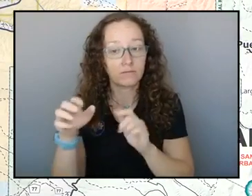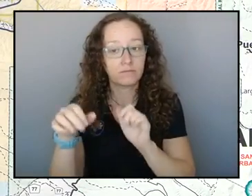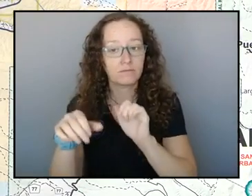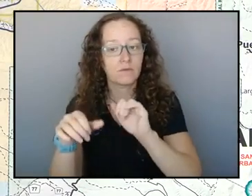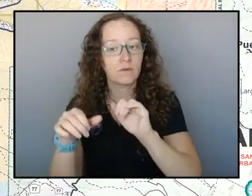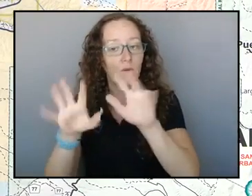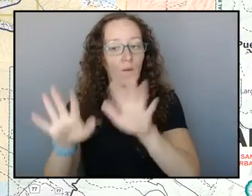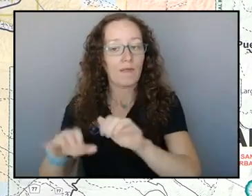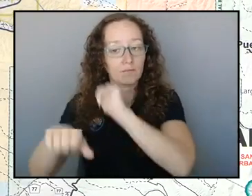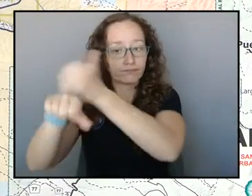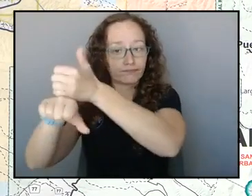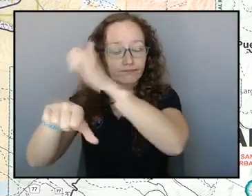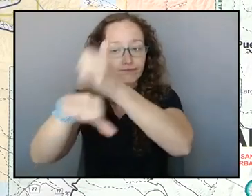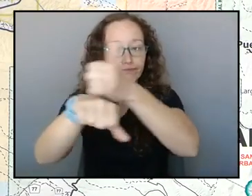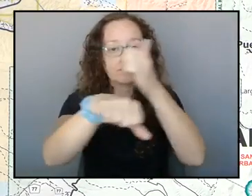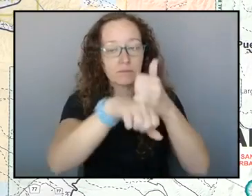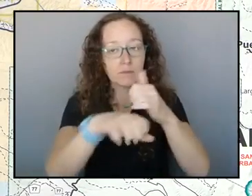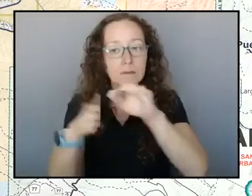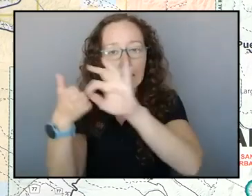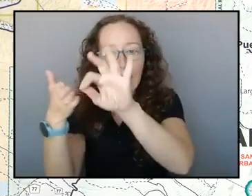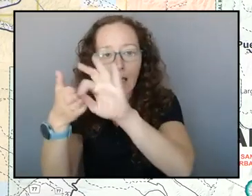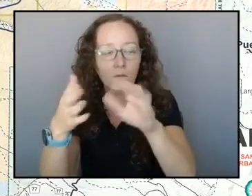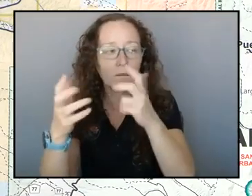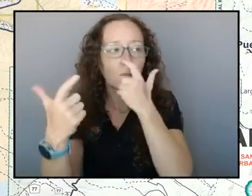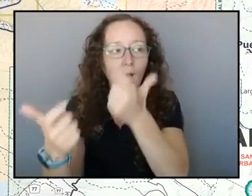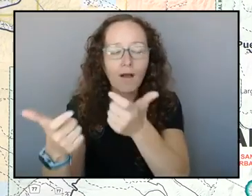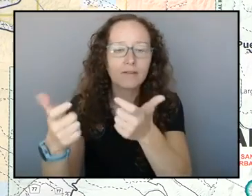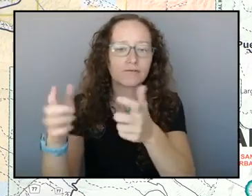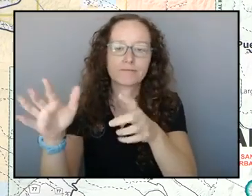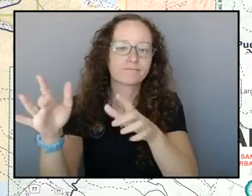and around the north portion of the fire. So we didn't get any